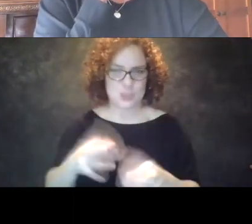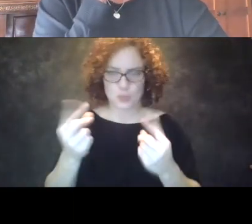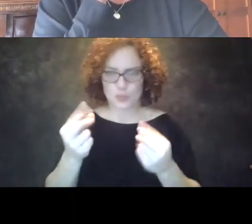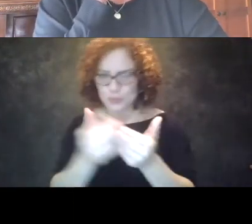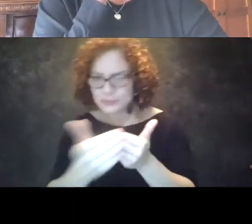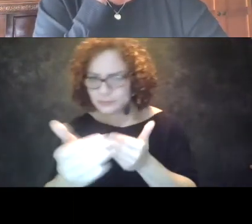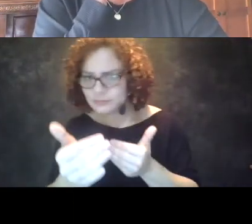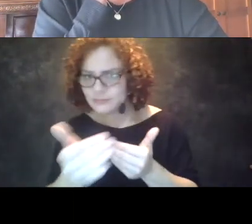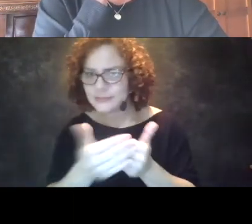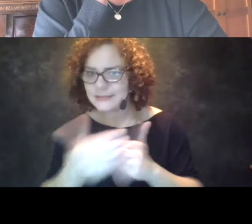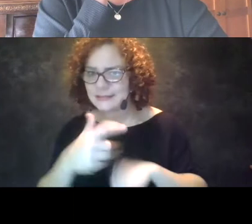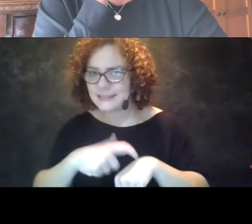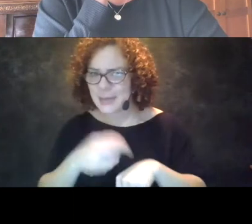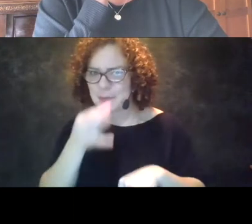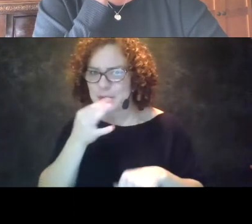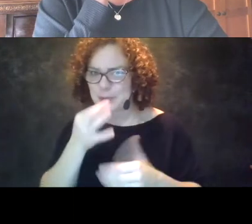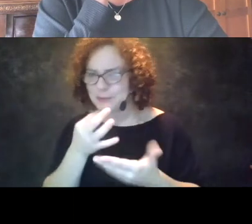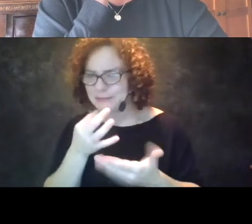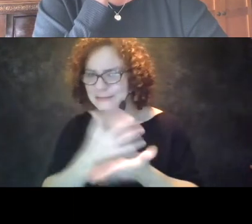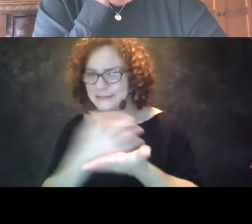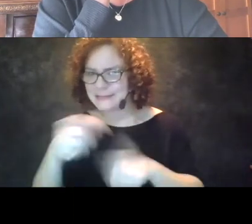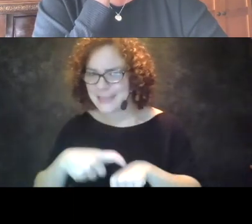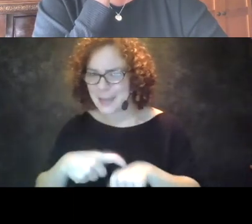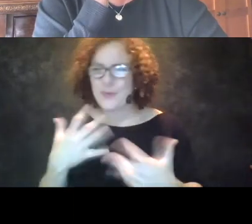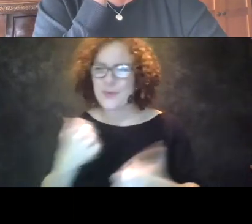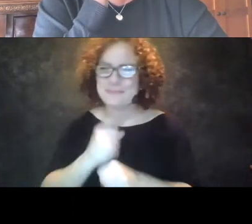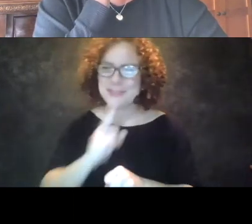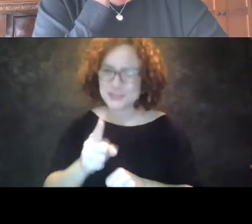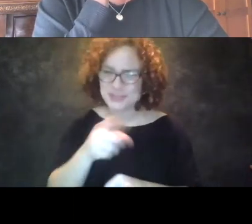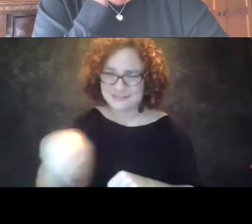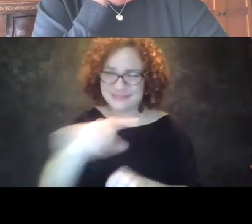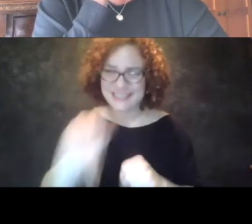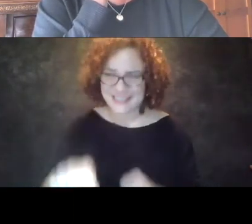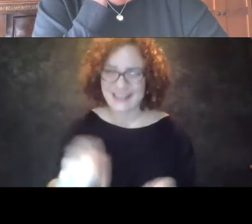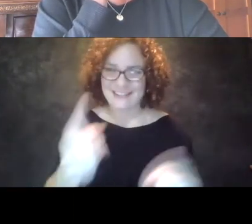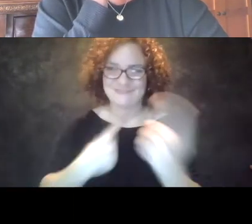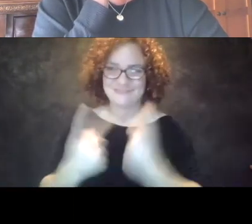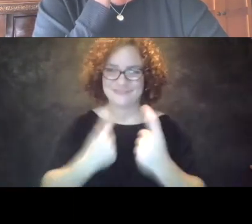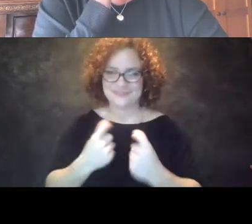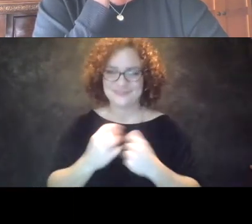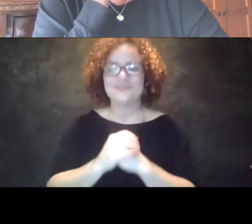down to the wire, and I want to make sure we have time for questions. So let me tell